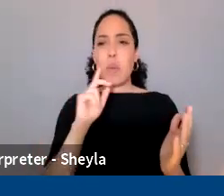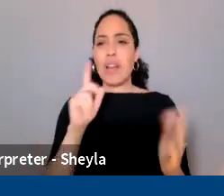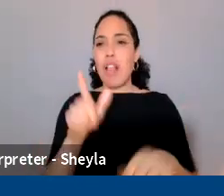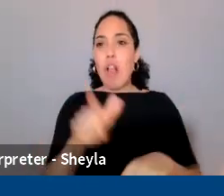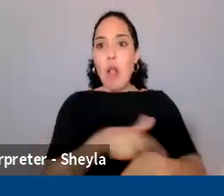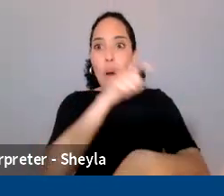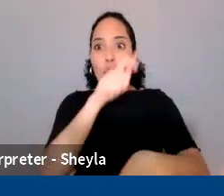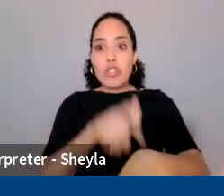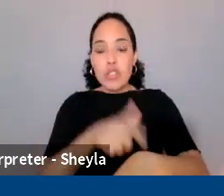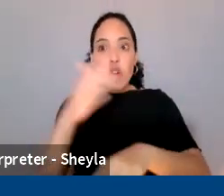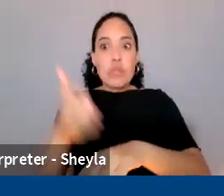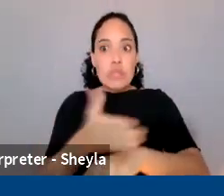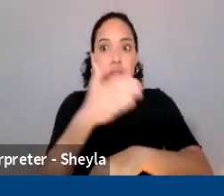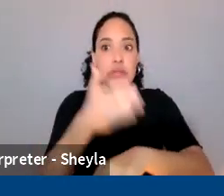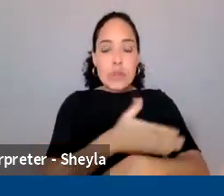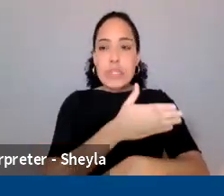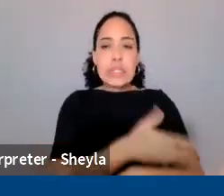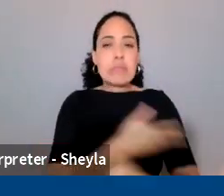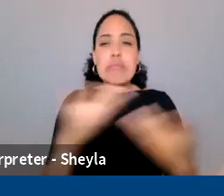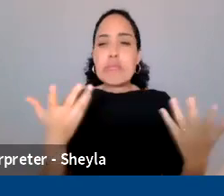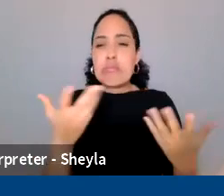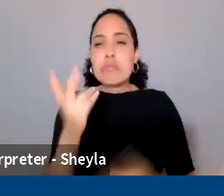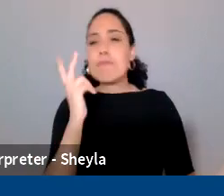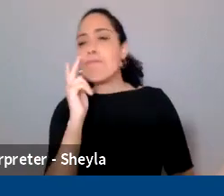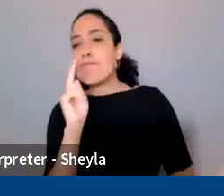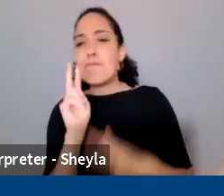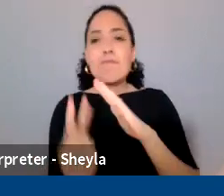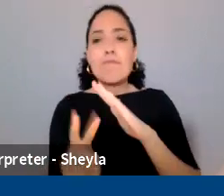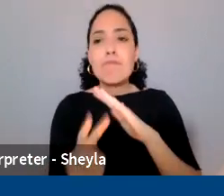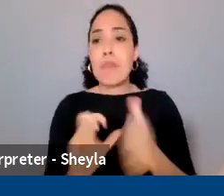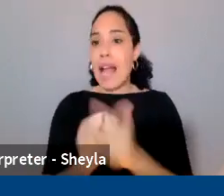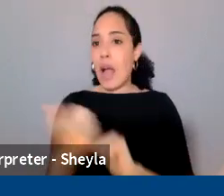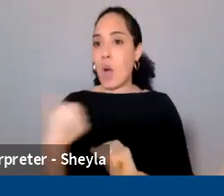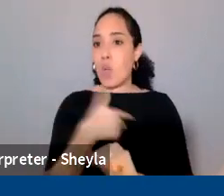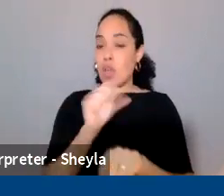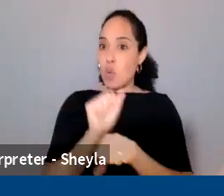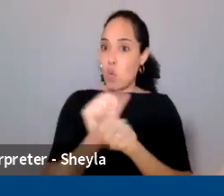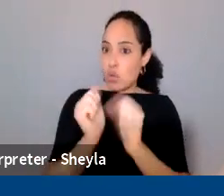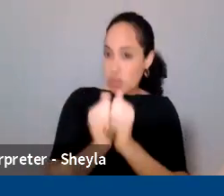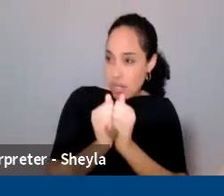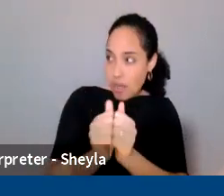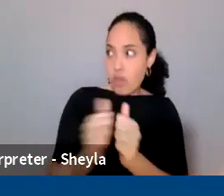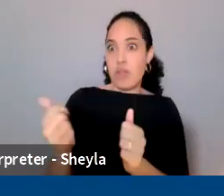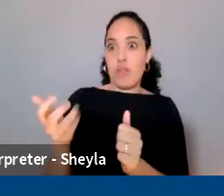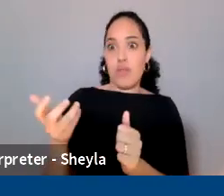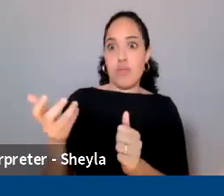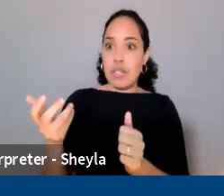how we can expedite and really work together um to do the best work we can on the land and just like